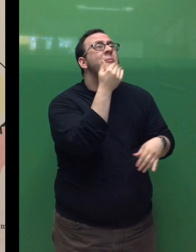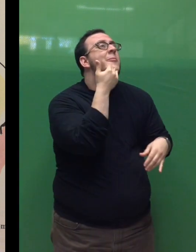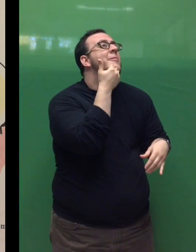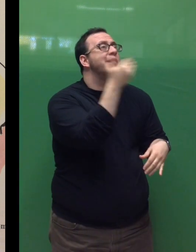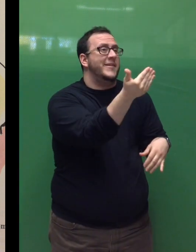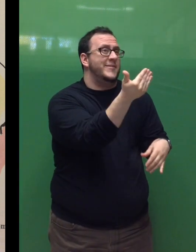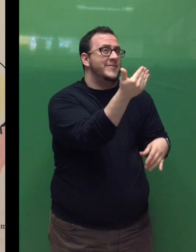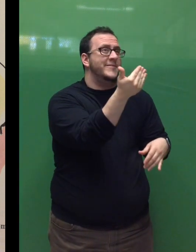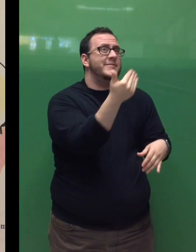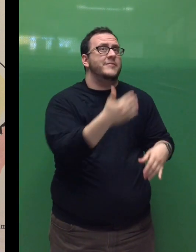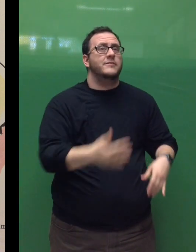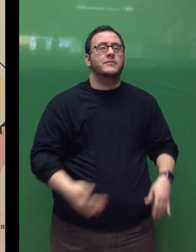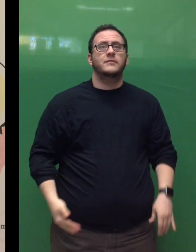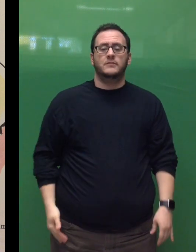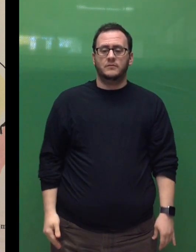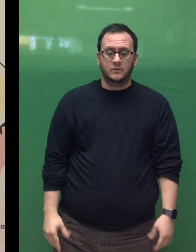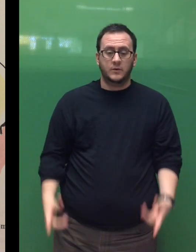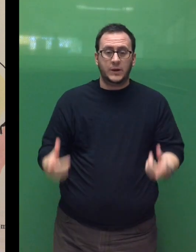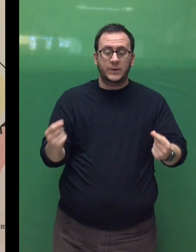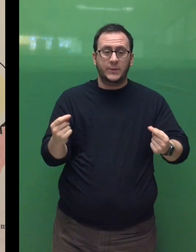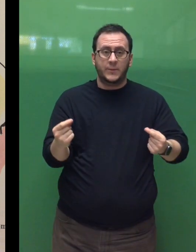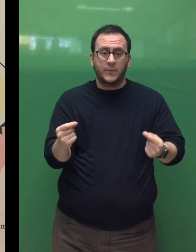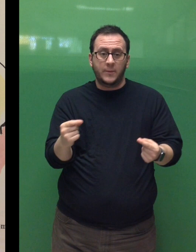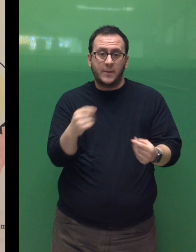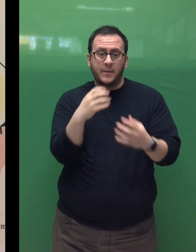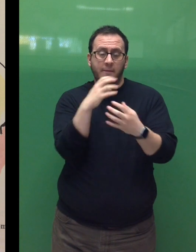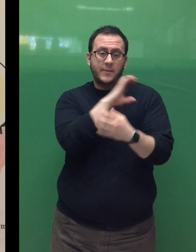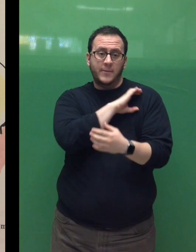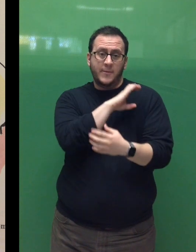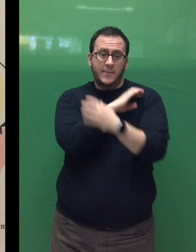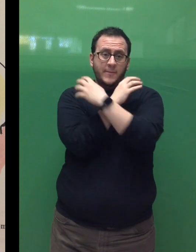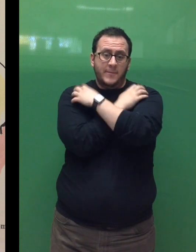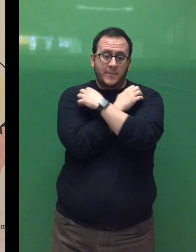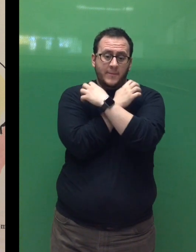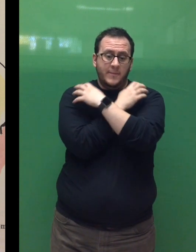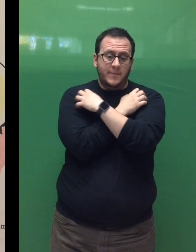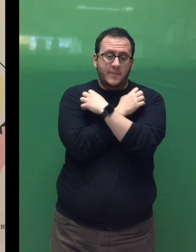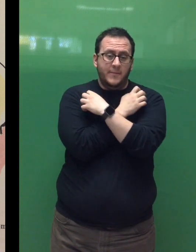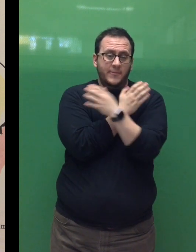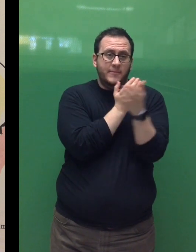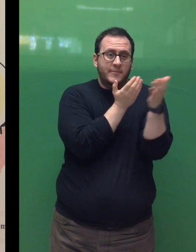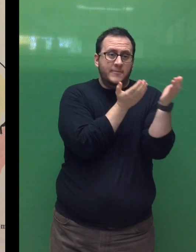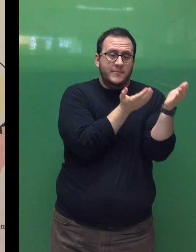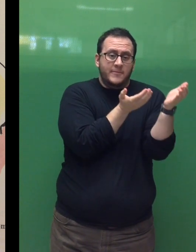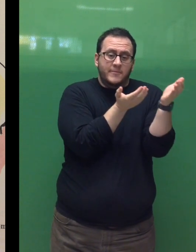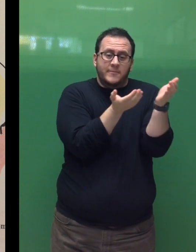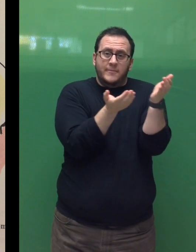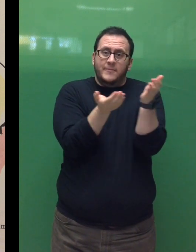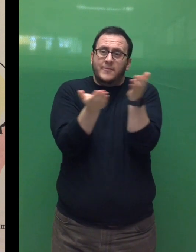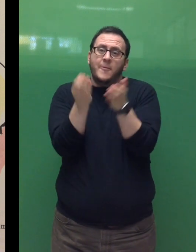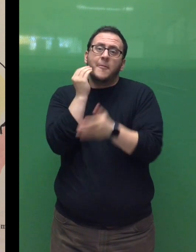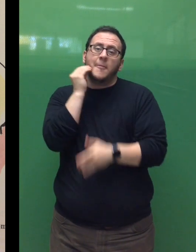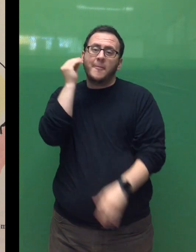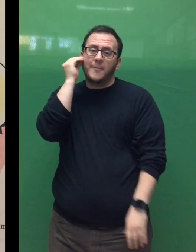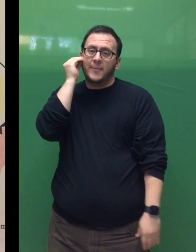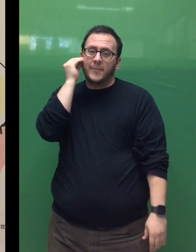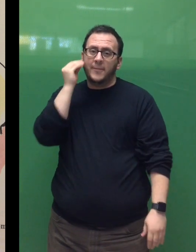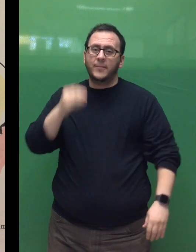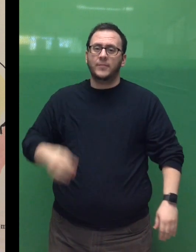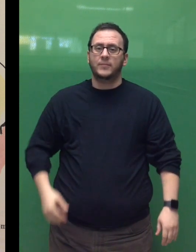"Oh, no thank you," Lisa answered. And she carried Corduroy home in her arms.